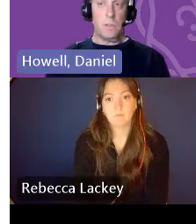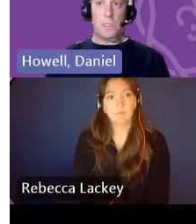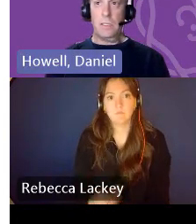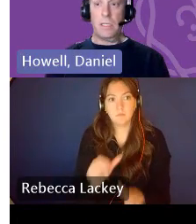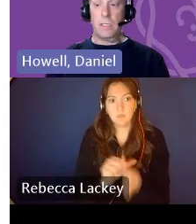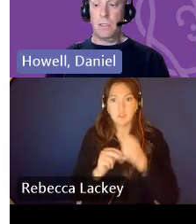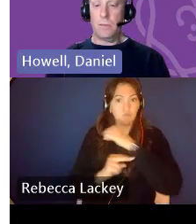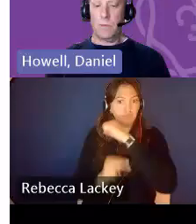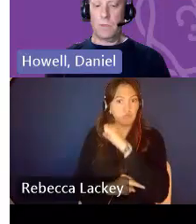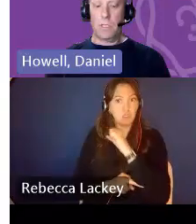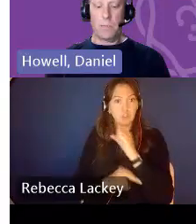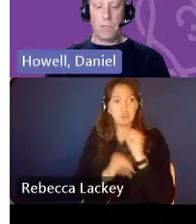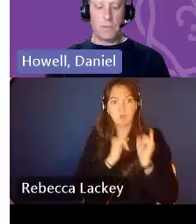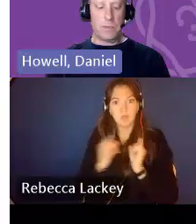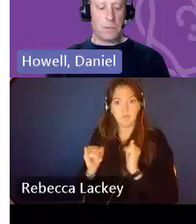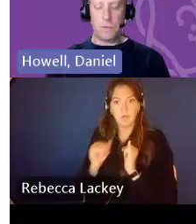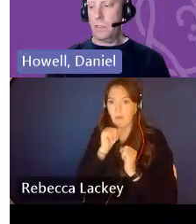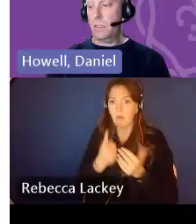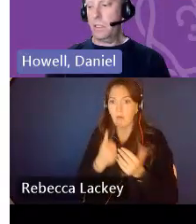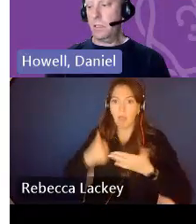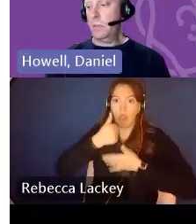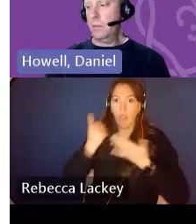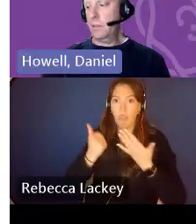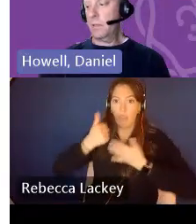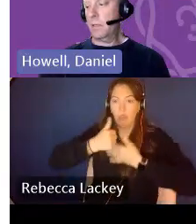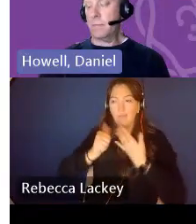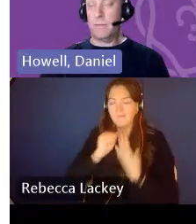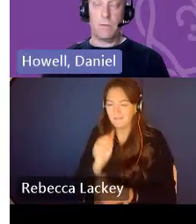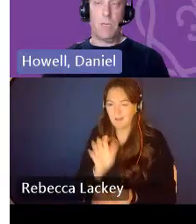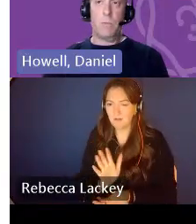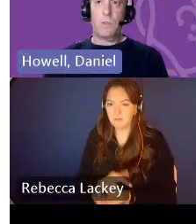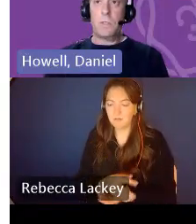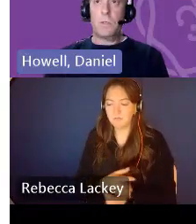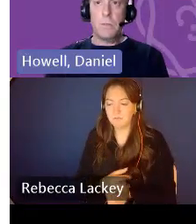individually. I don't know that one would take preference over another. From my point of view,